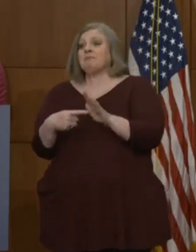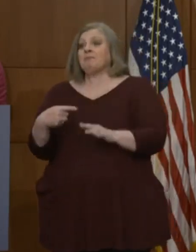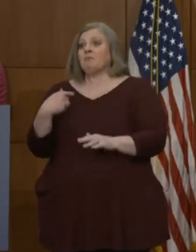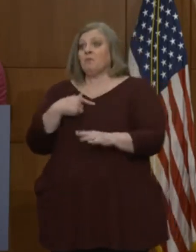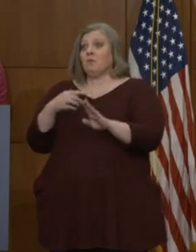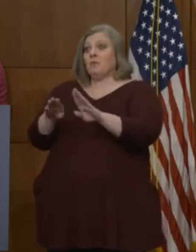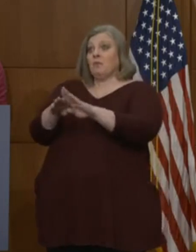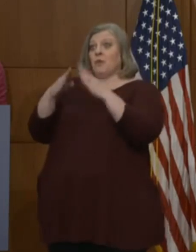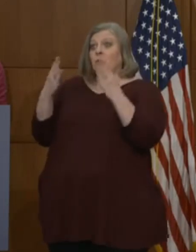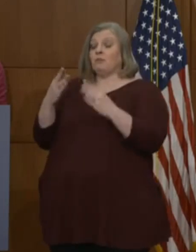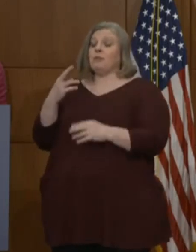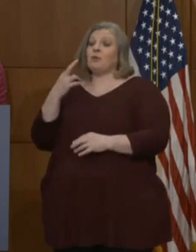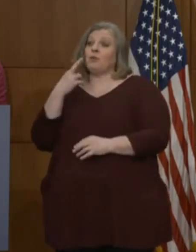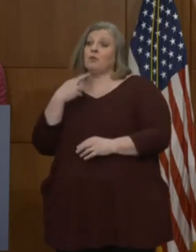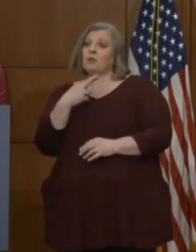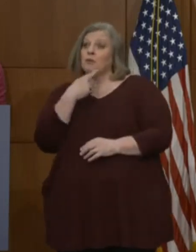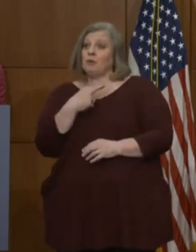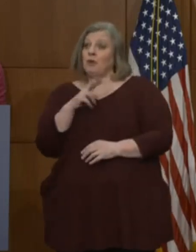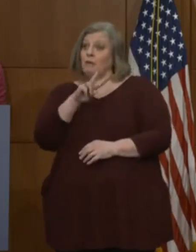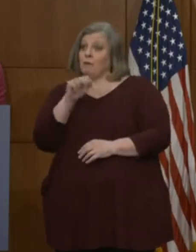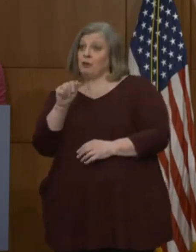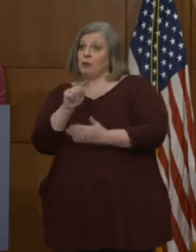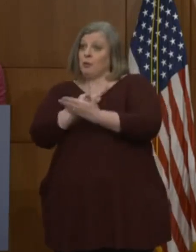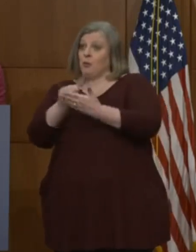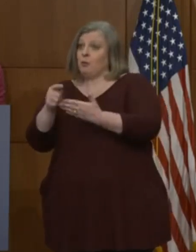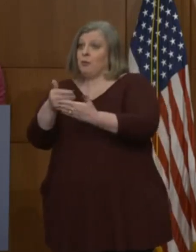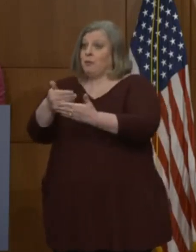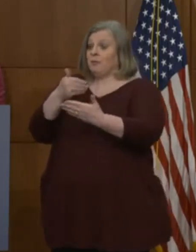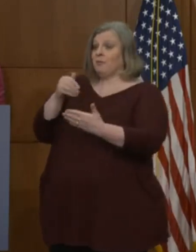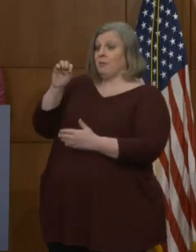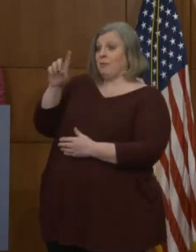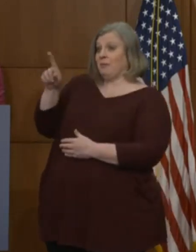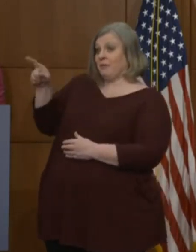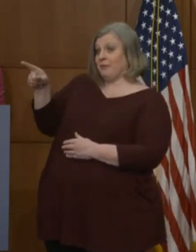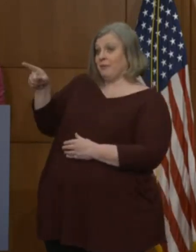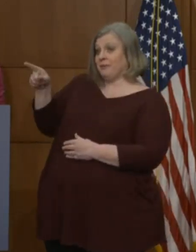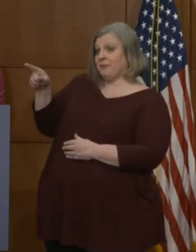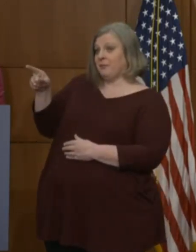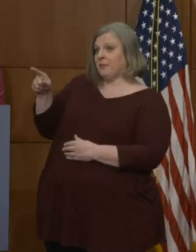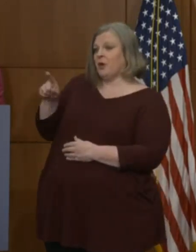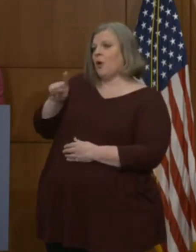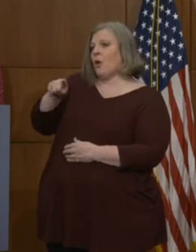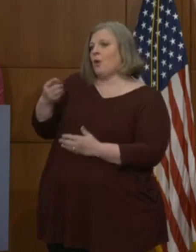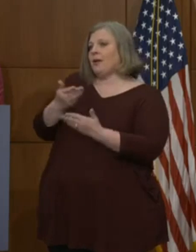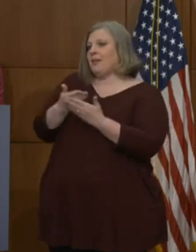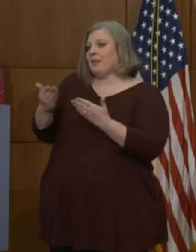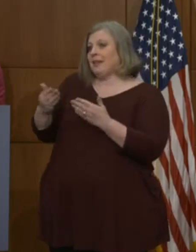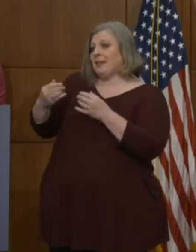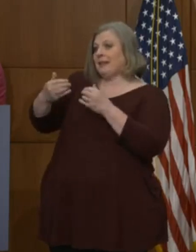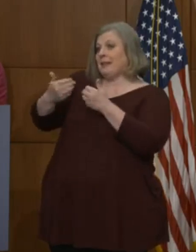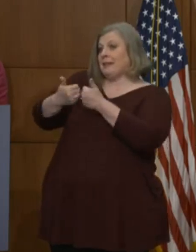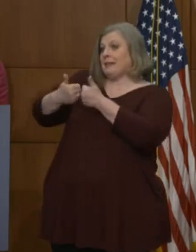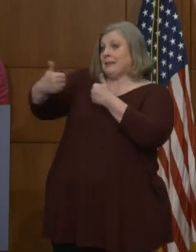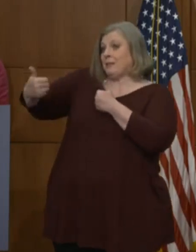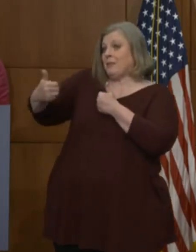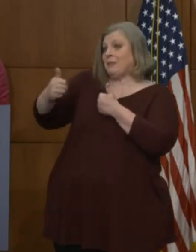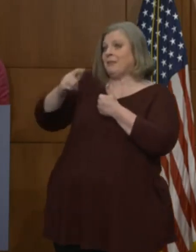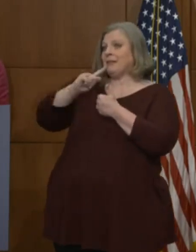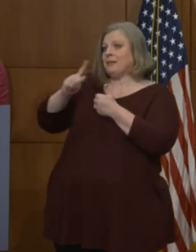JUST GIVE YOU A QUICK EXAMPLE- IF WE WERE TO OPEN RESTAURANTS IF WE WERE TO OPEN RESTAURANTS FOR EXAMPLE. IN VIRGINIA A WEEK FOR EXAMPLE. IN VIRGINIA A WEEK OR THEY DO AND- BECAUSE THE OR THEY DO AND- BECAUSE THE ONLY THING THAT SEPARATES IT IS